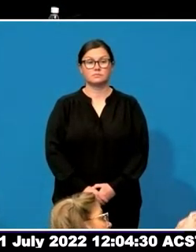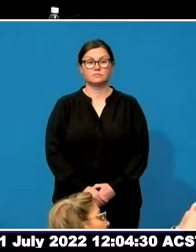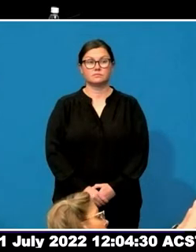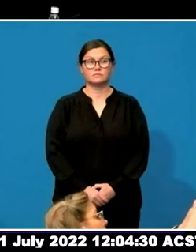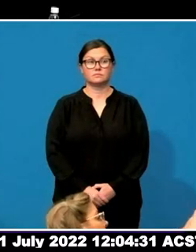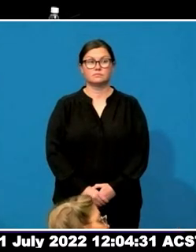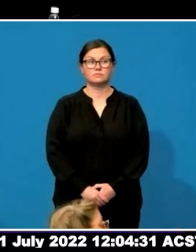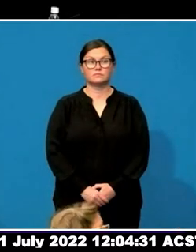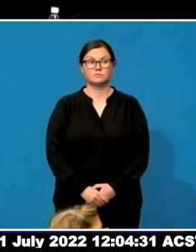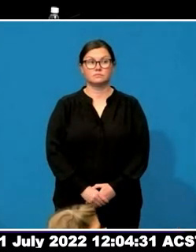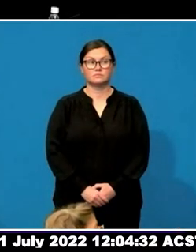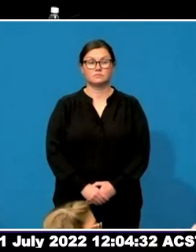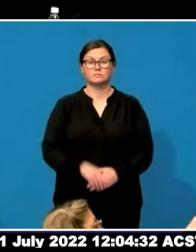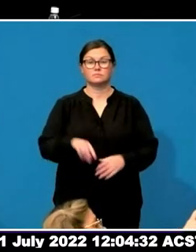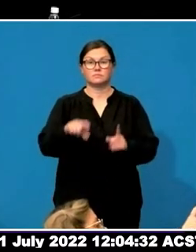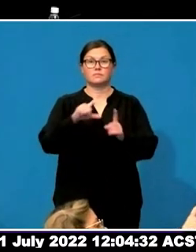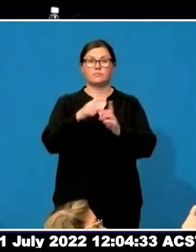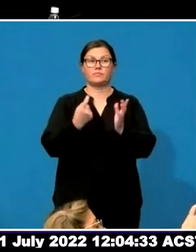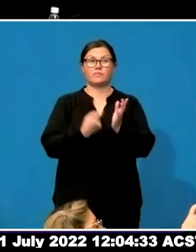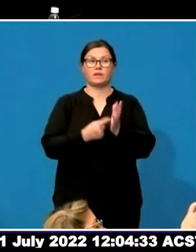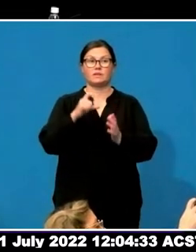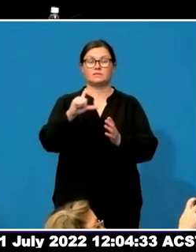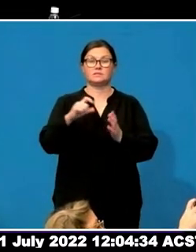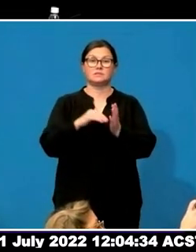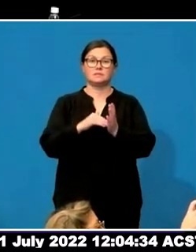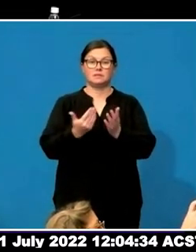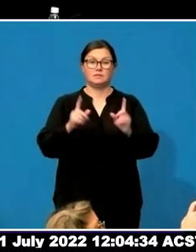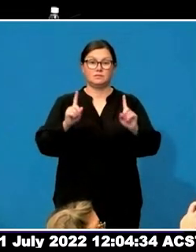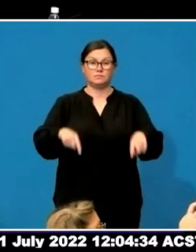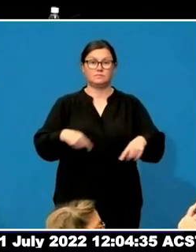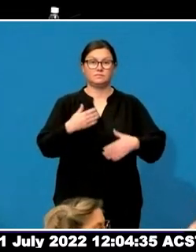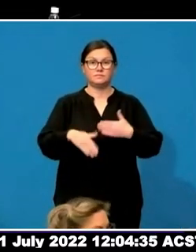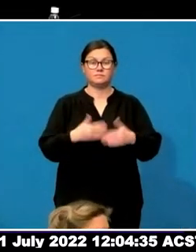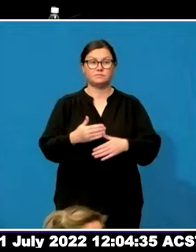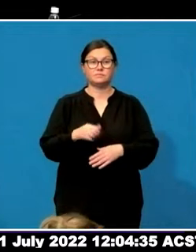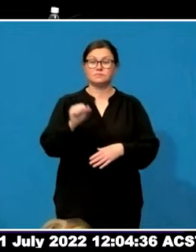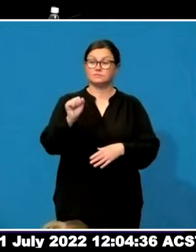Royal Commission is resumed. Yes, Ms Tarrago. Thank you, Chair.